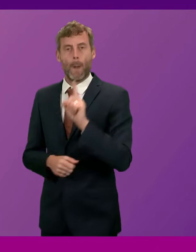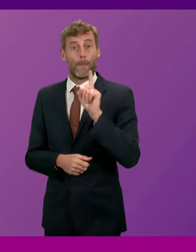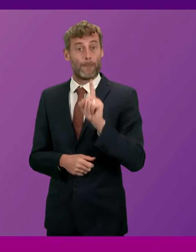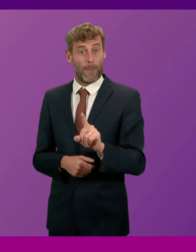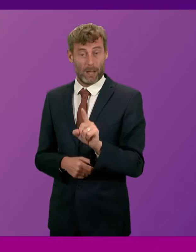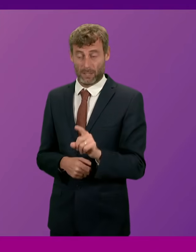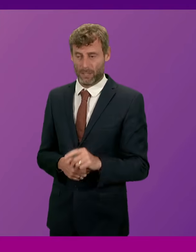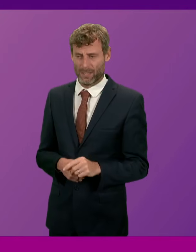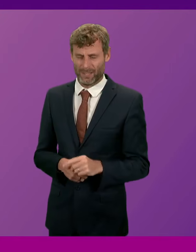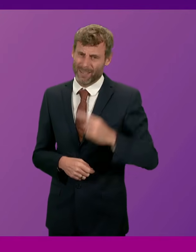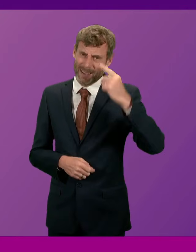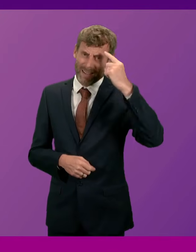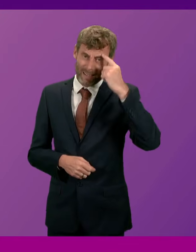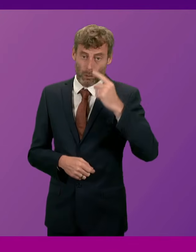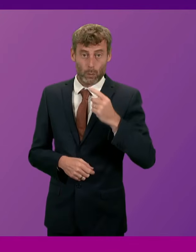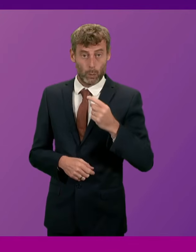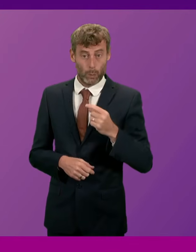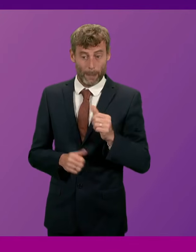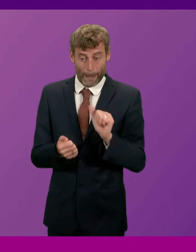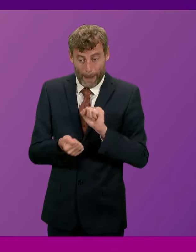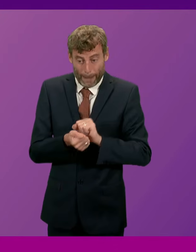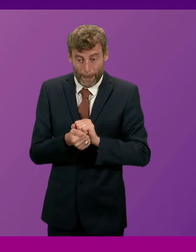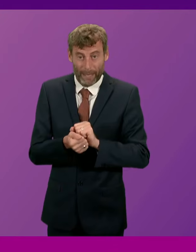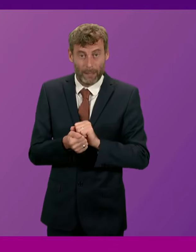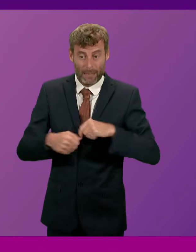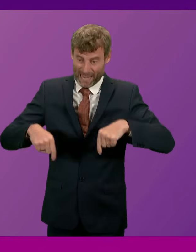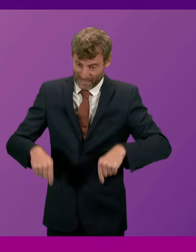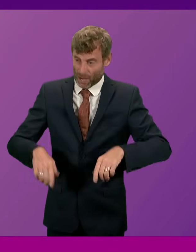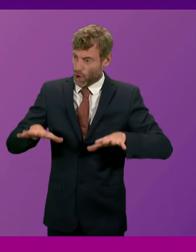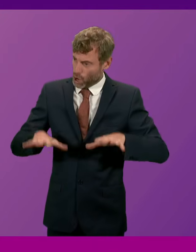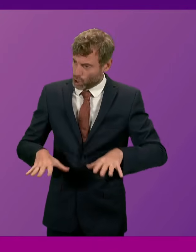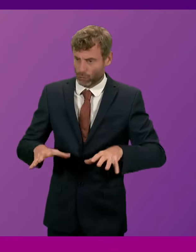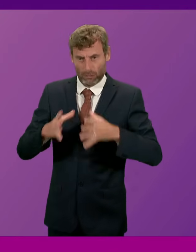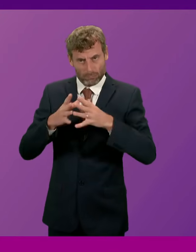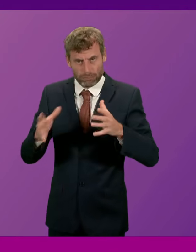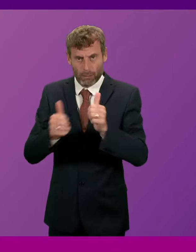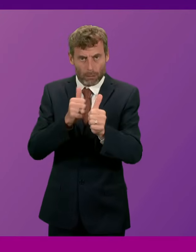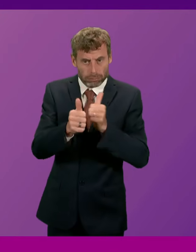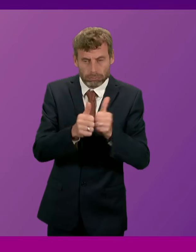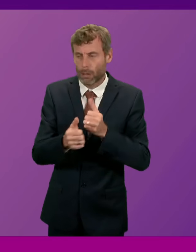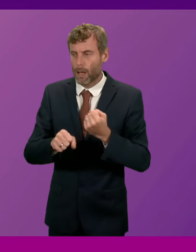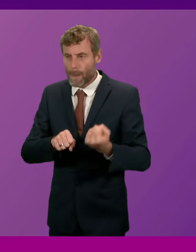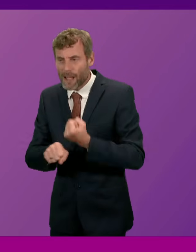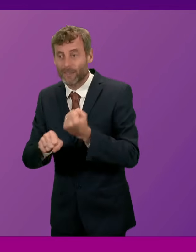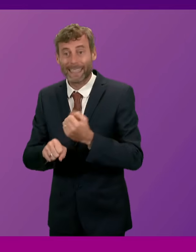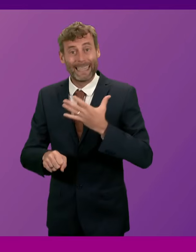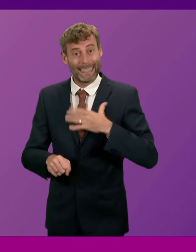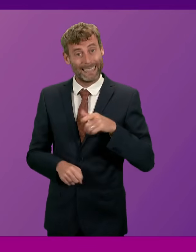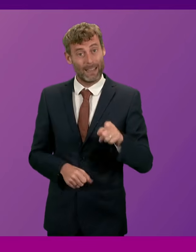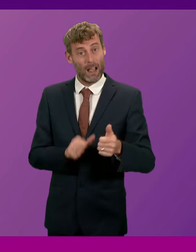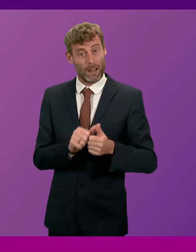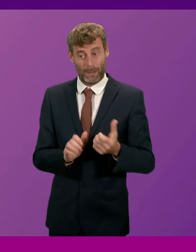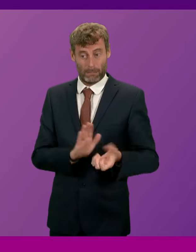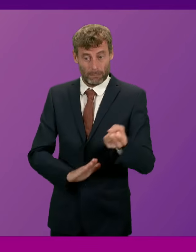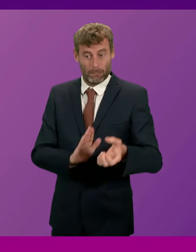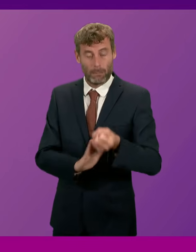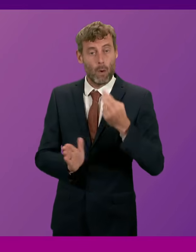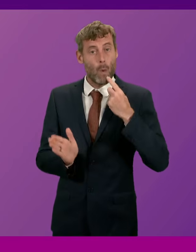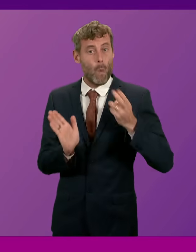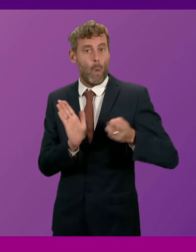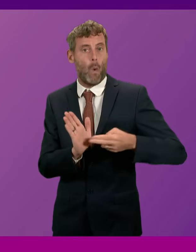to the securing of those manufacturing jobs for the future. Will he set out what action